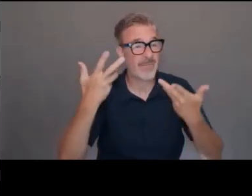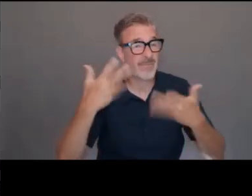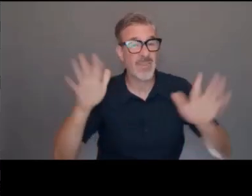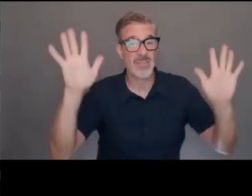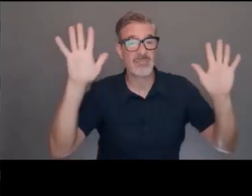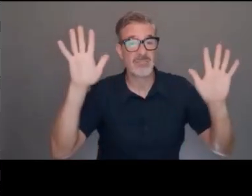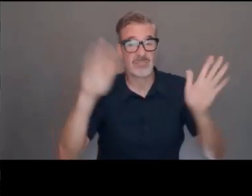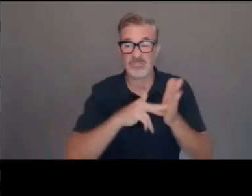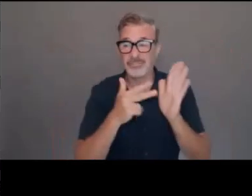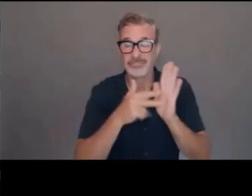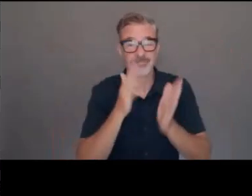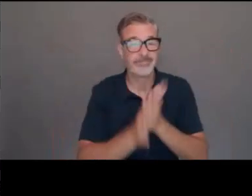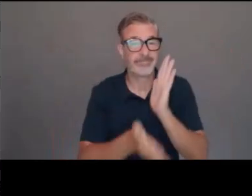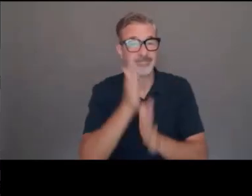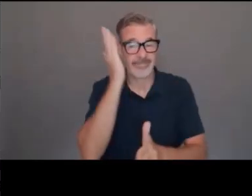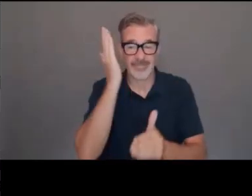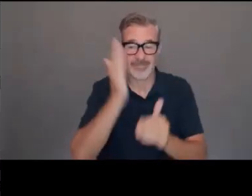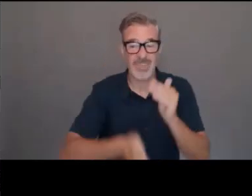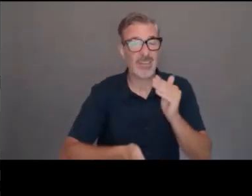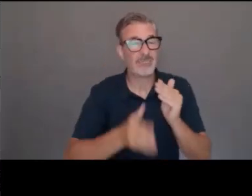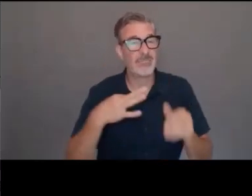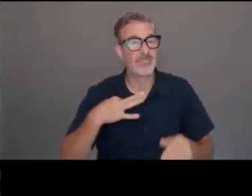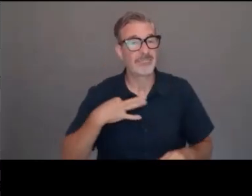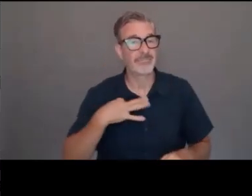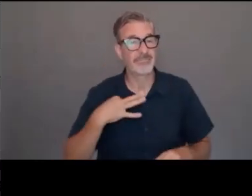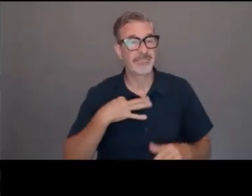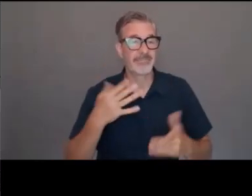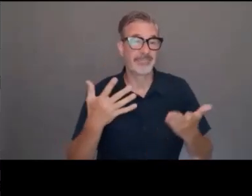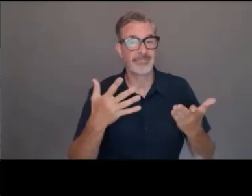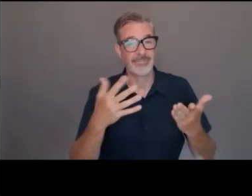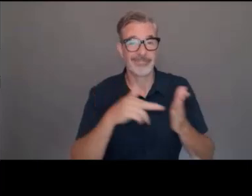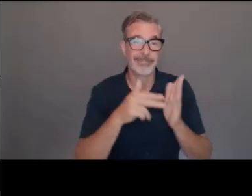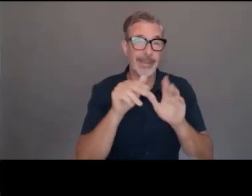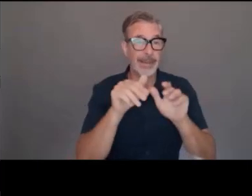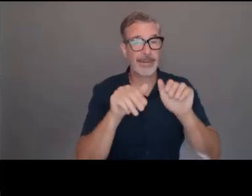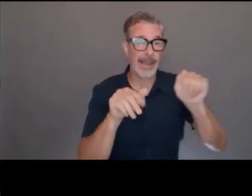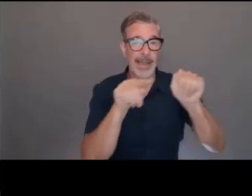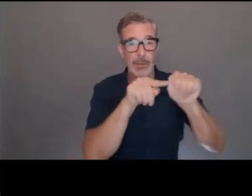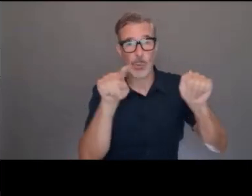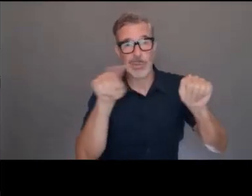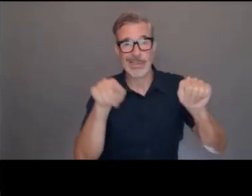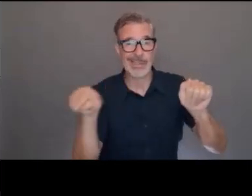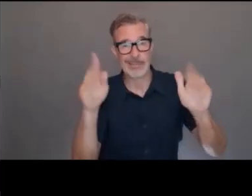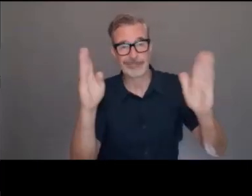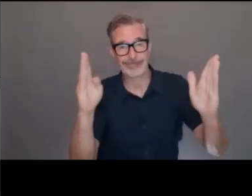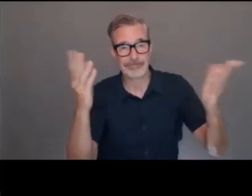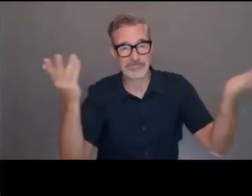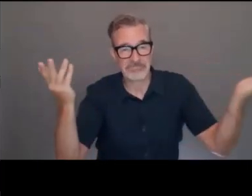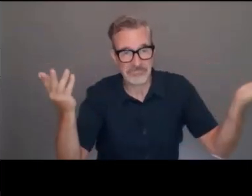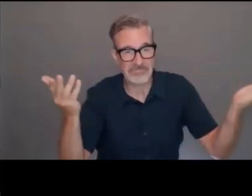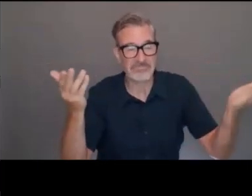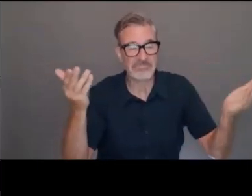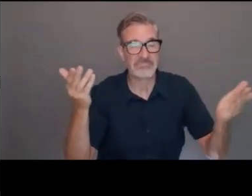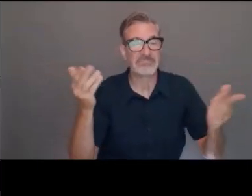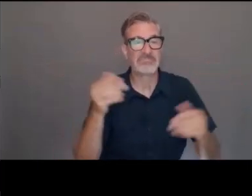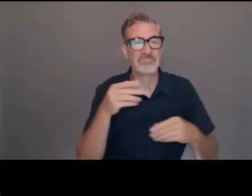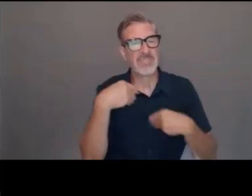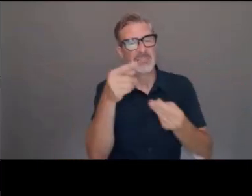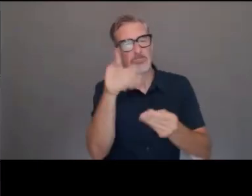process itself. So, from A to Z, this is pretty much what applicants can expect from any and all programs at Canada Council.